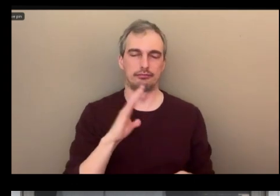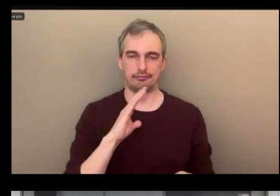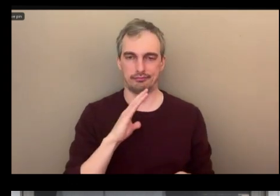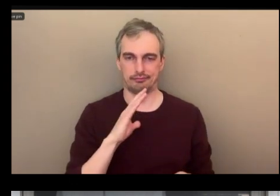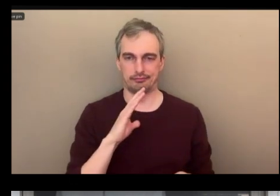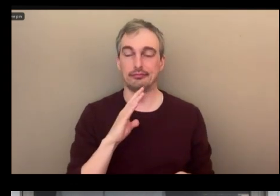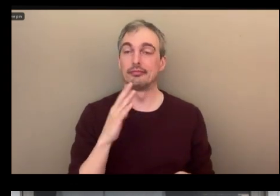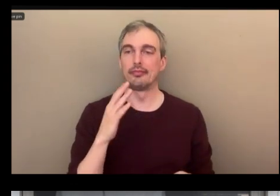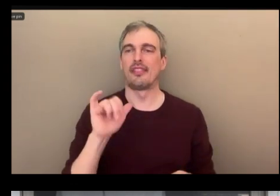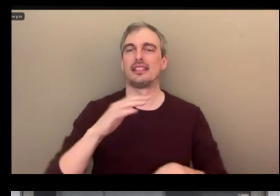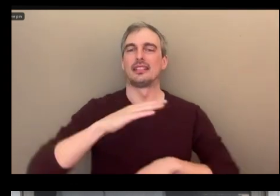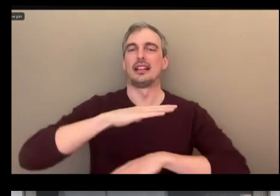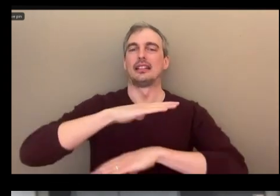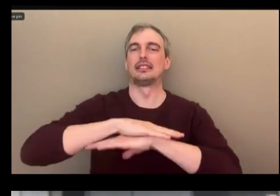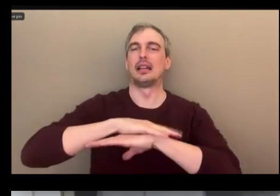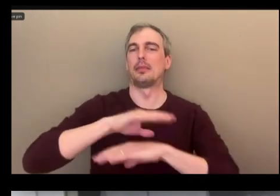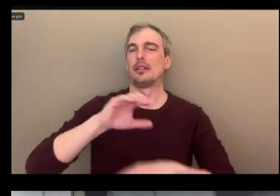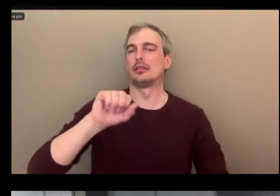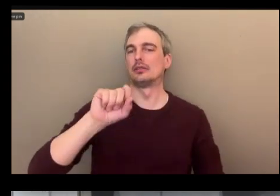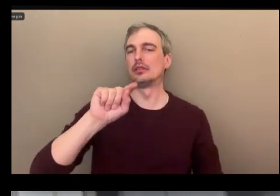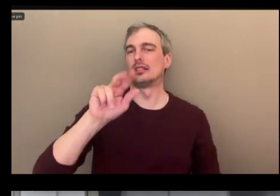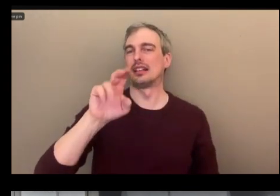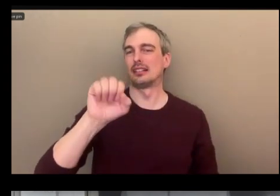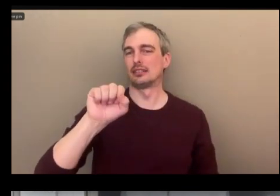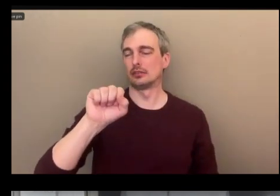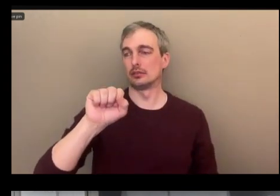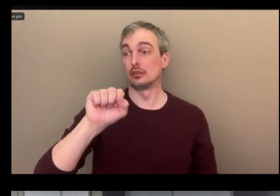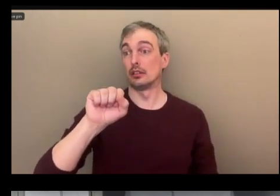And that is really diving into the experience of individuals with